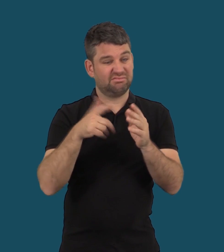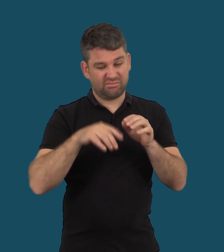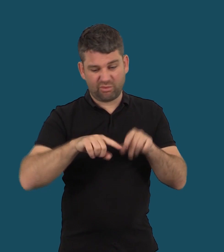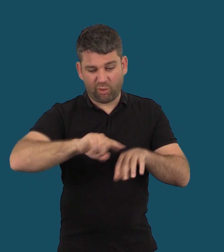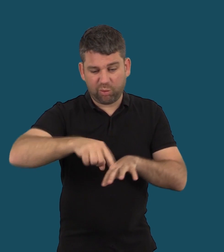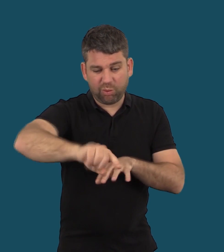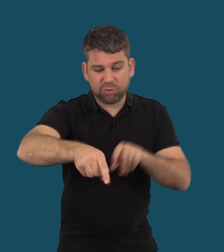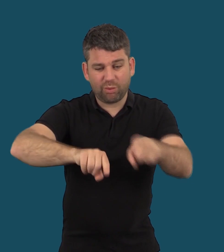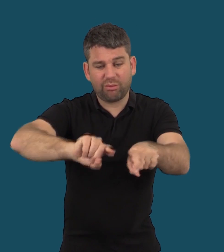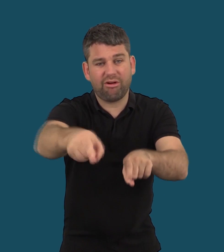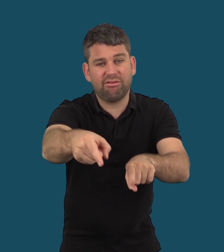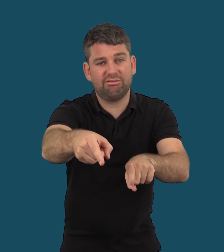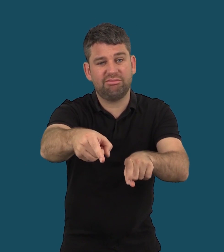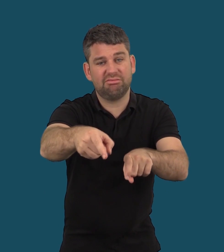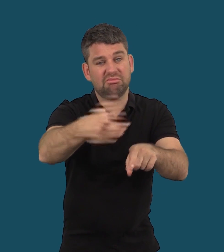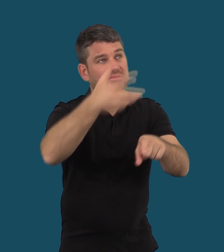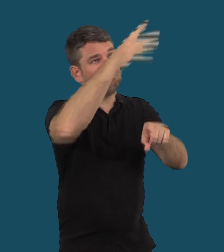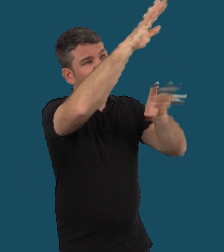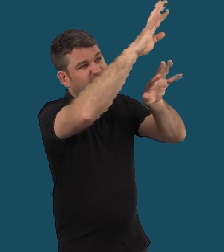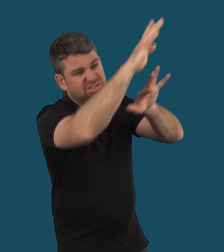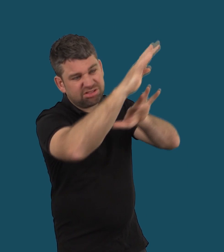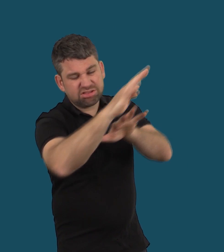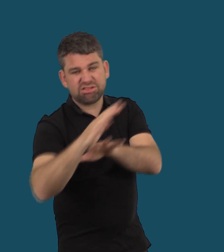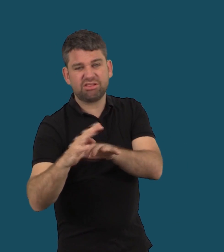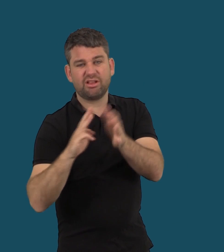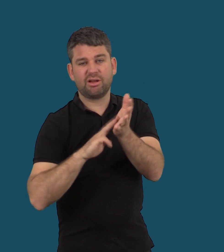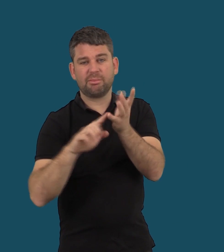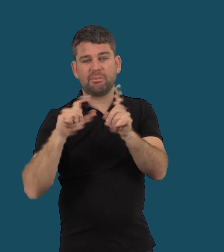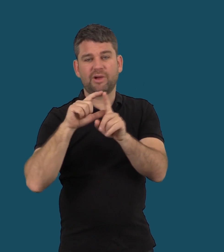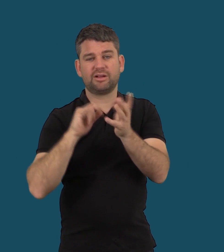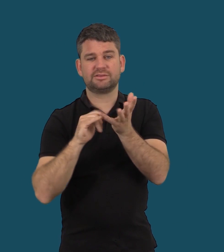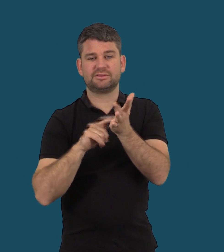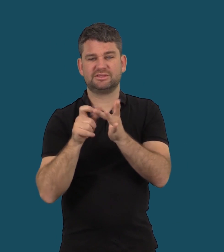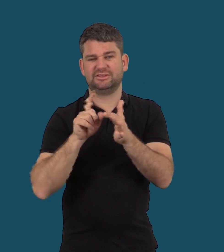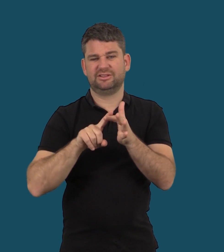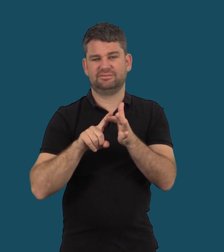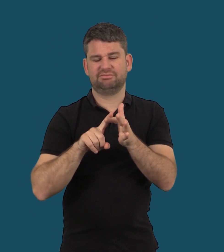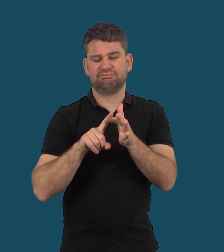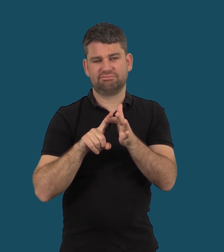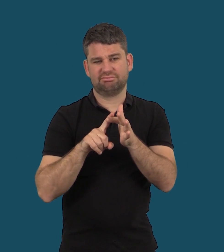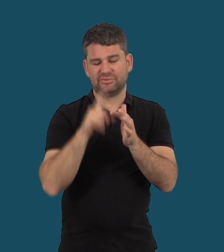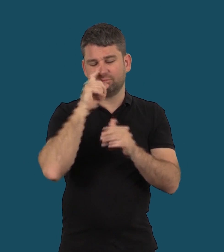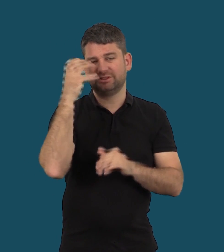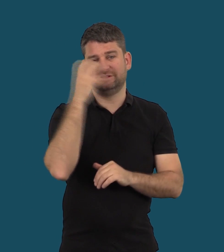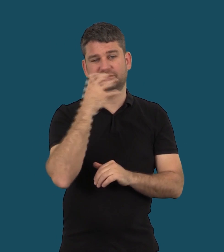damaged road infrastructure and mudslides.